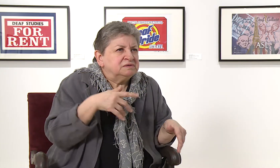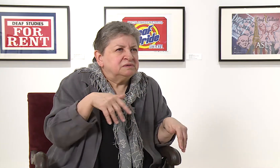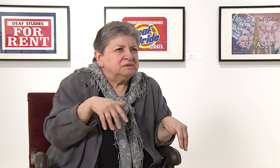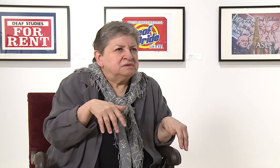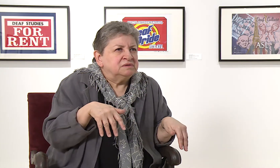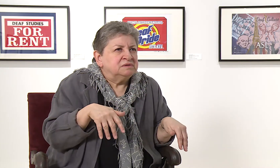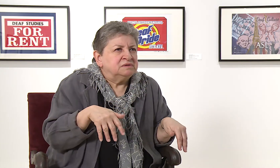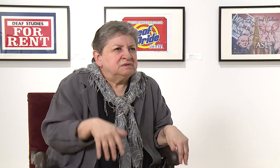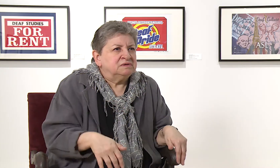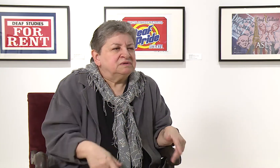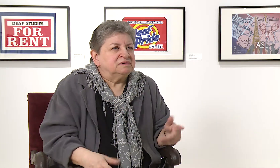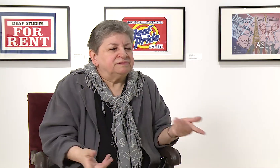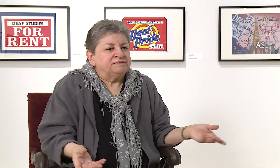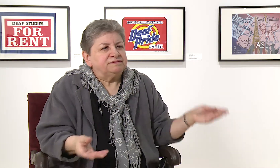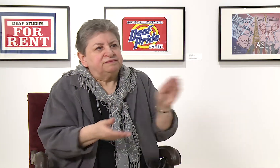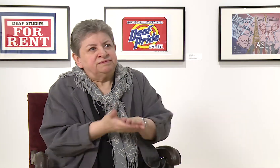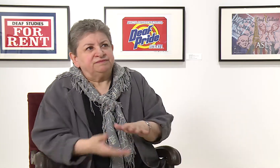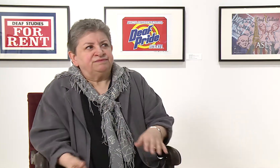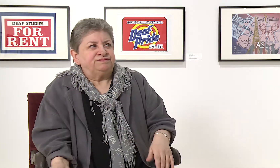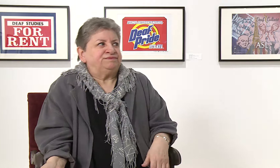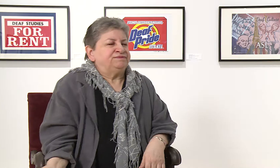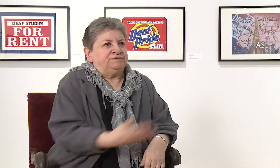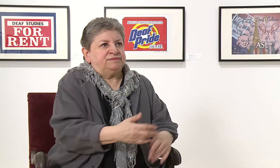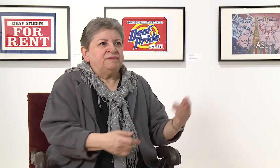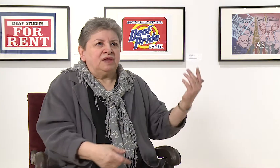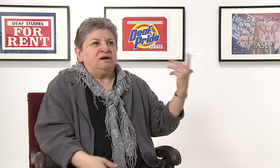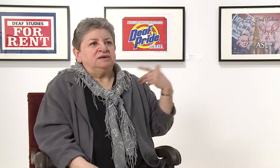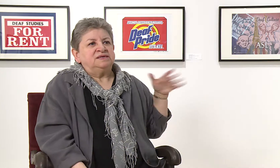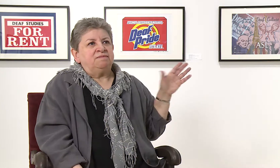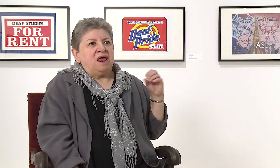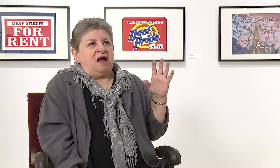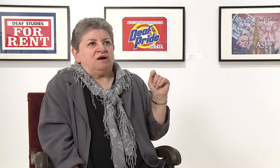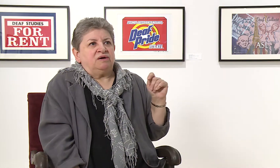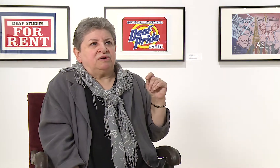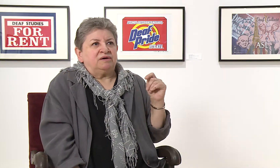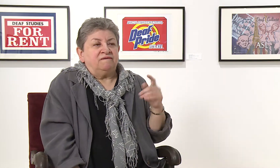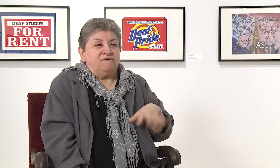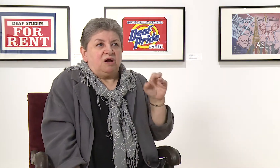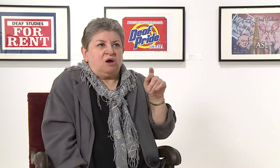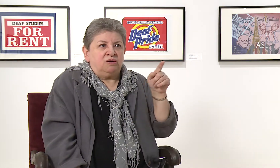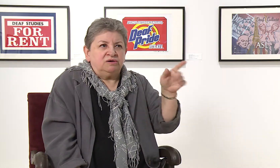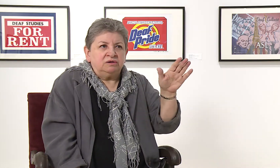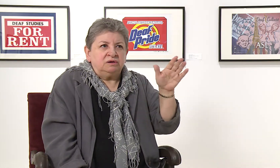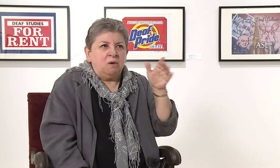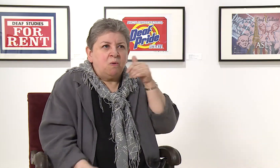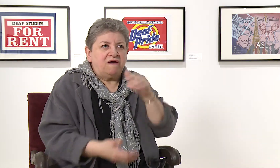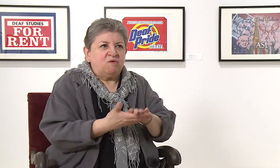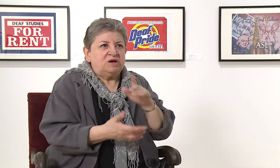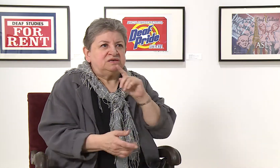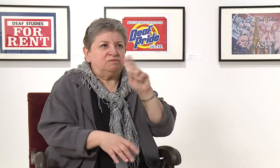And when I mentioned I was deaf, he couldn't believe it. He closed my portfolio and sent me out of the room